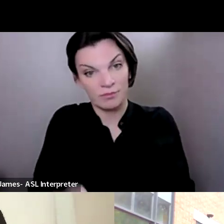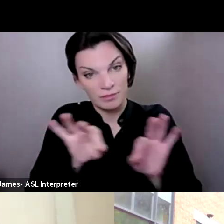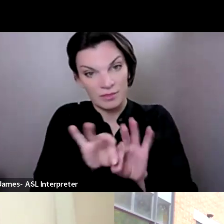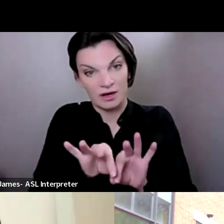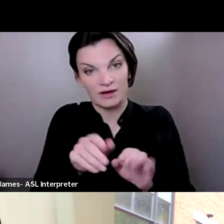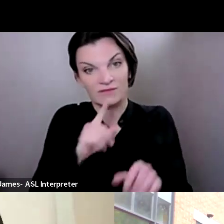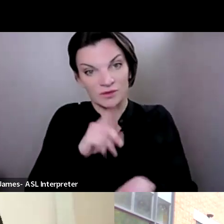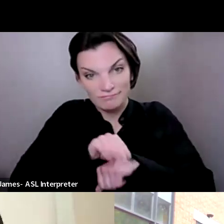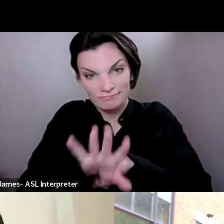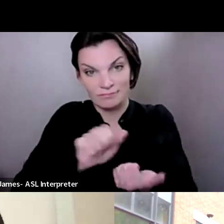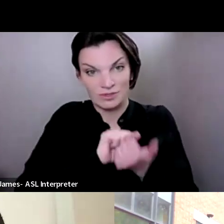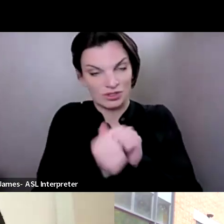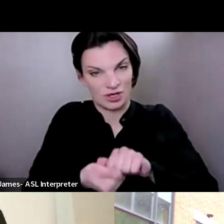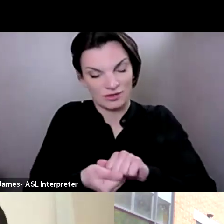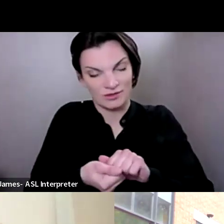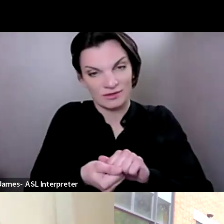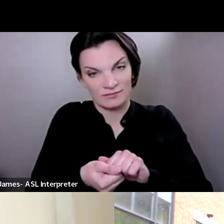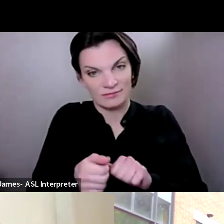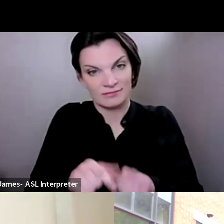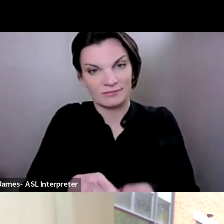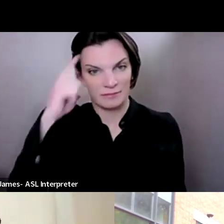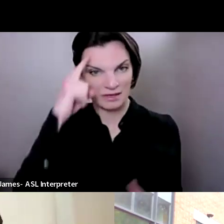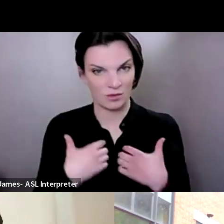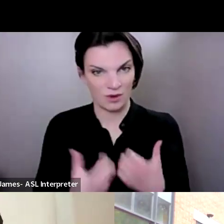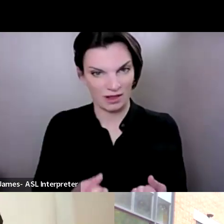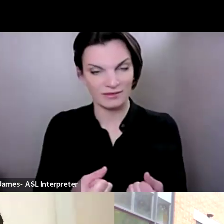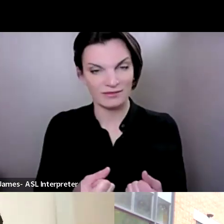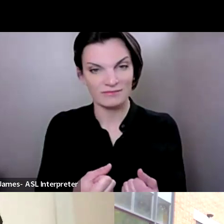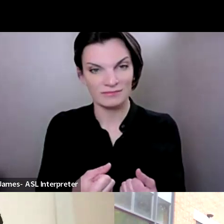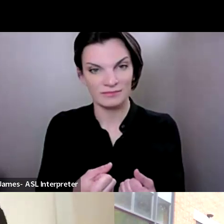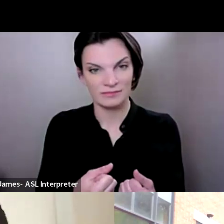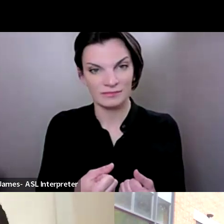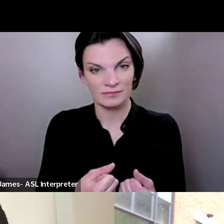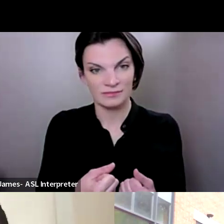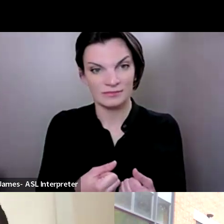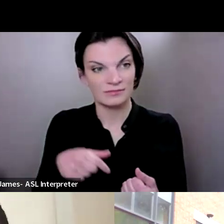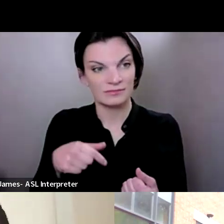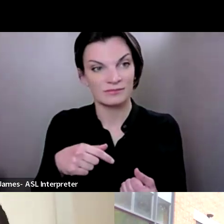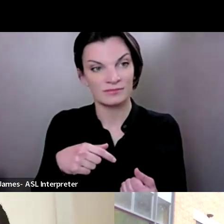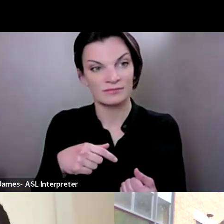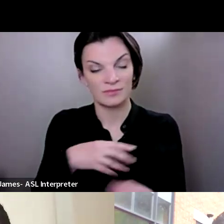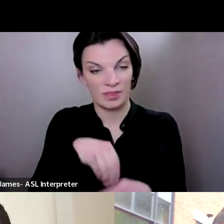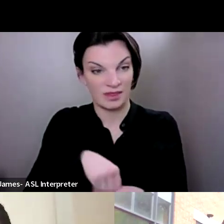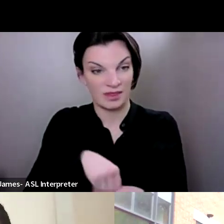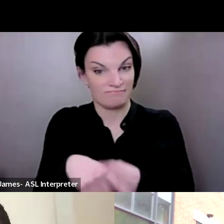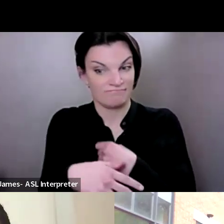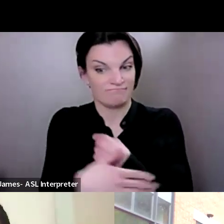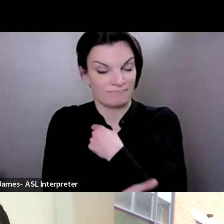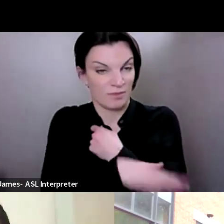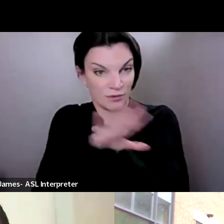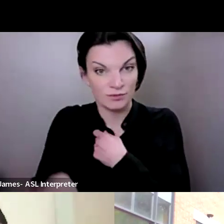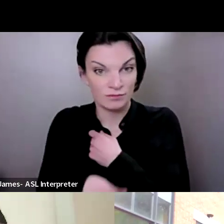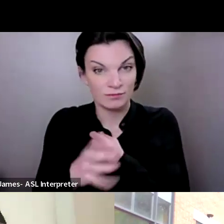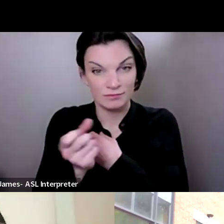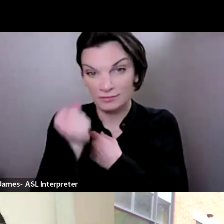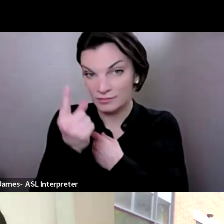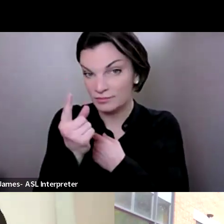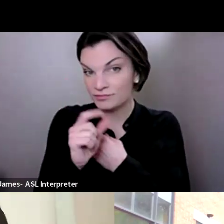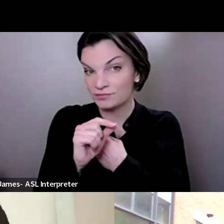the landscape of mental wellness in this country because not only are you advocating